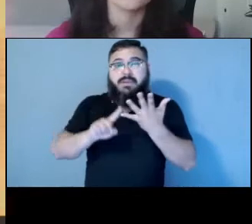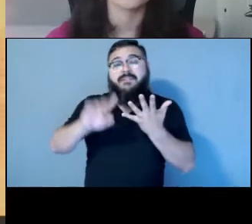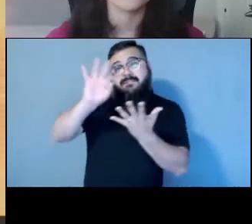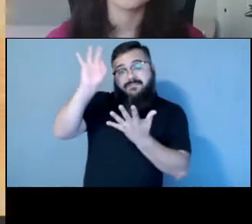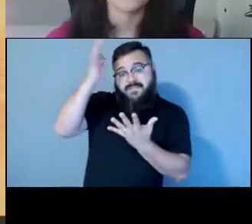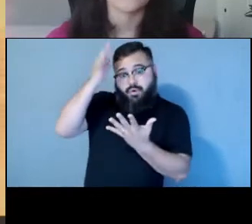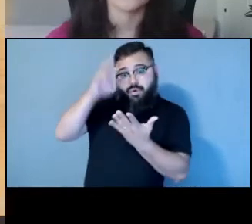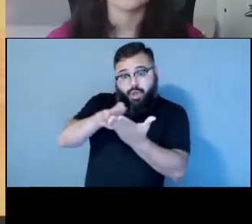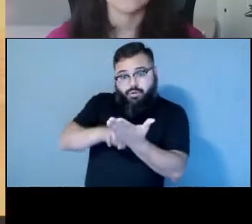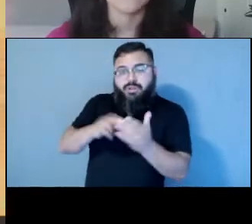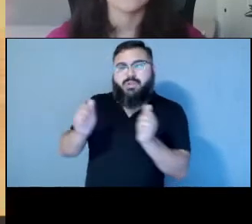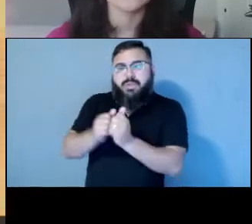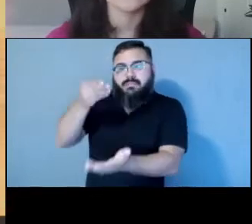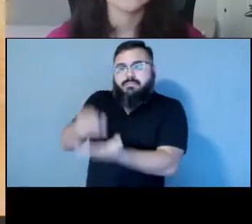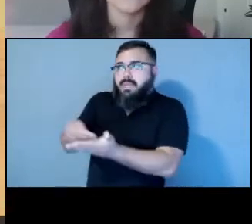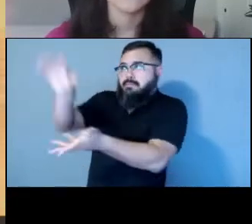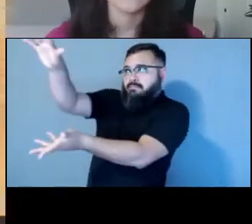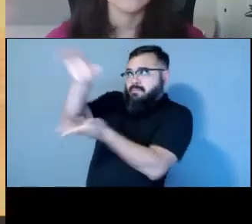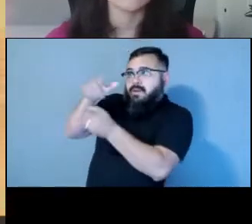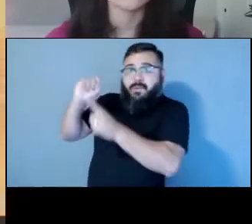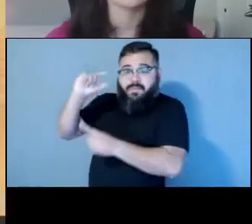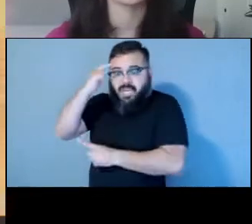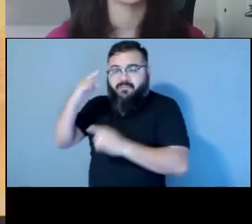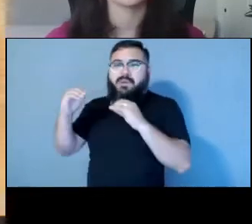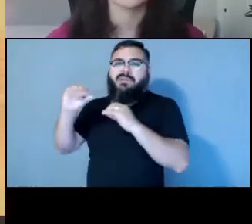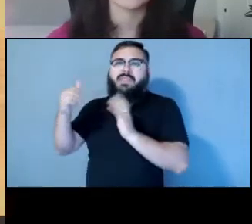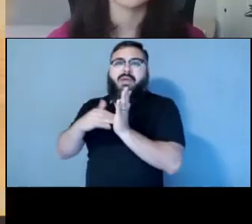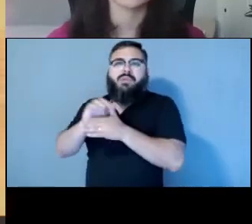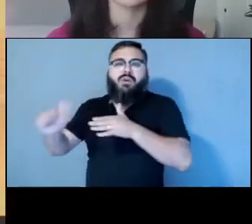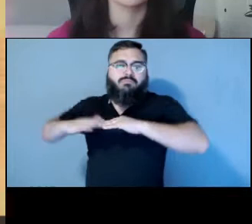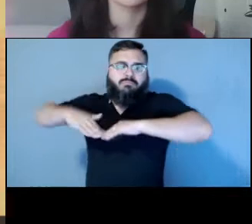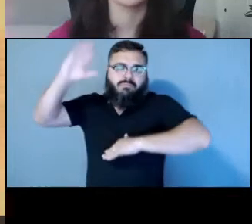with federal grants greater than 10,000, and then finally for the Section 504,